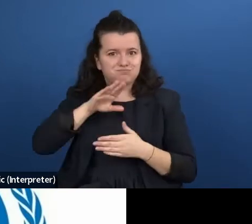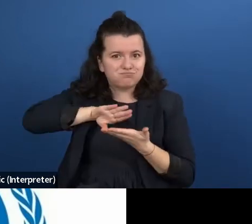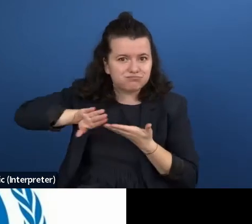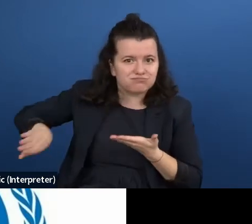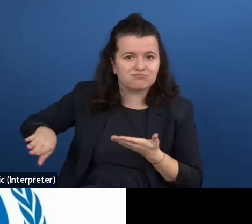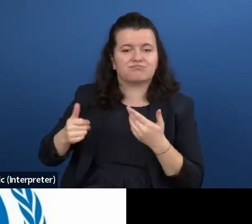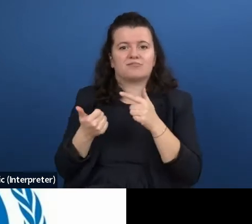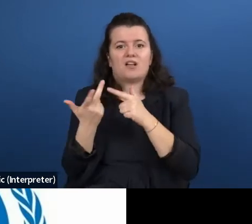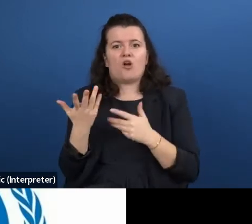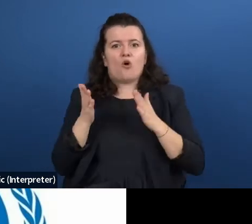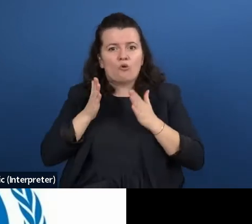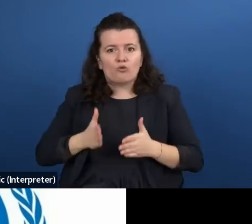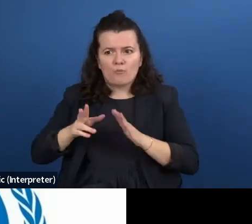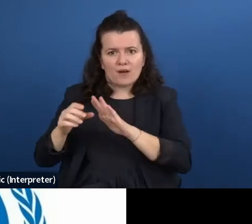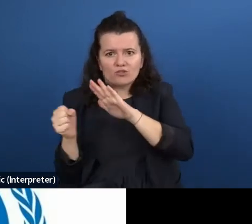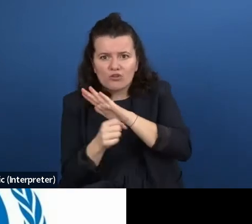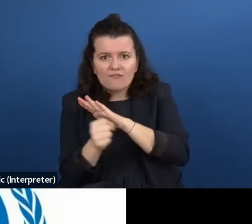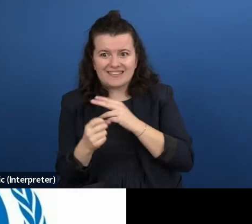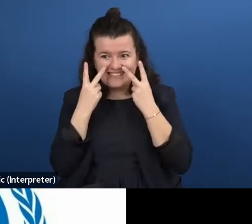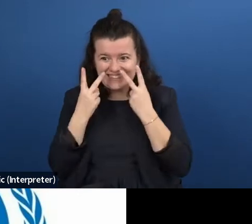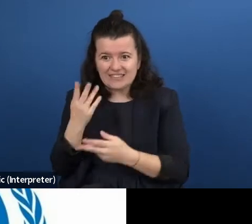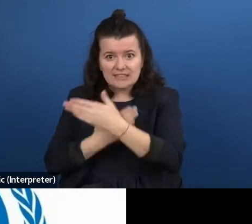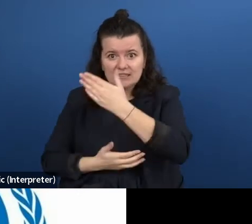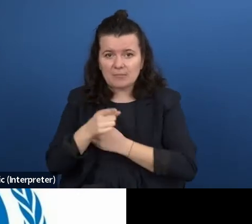So it is urgent that we now address those gaps.